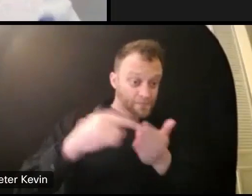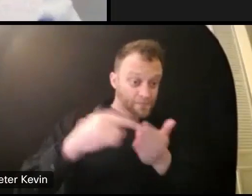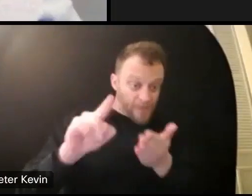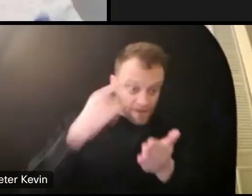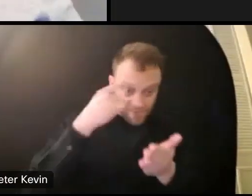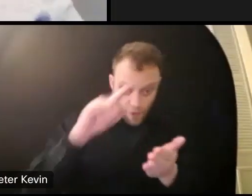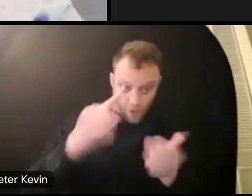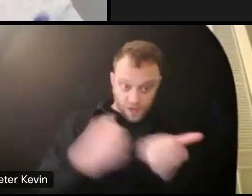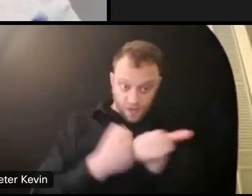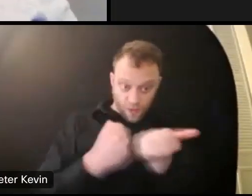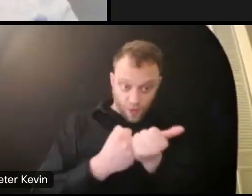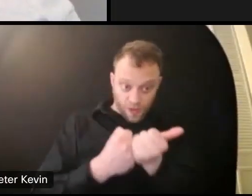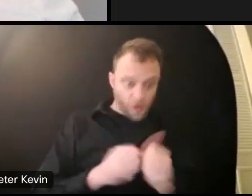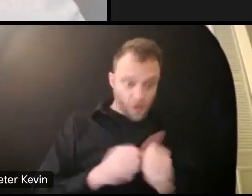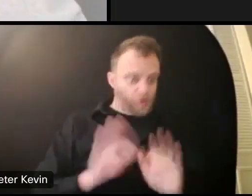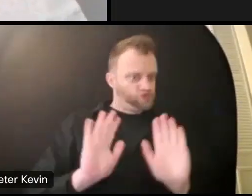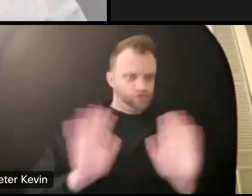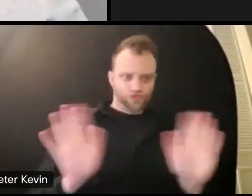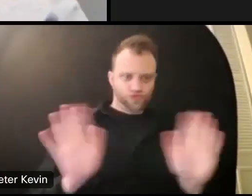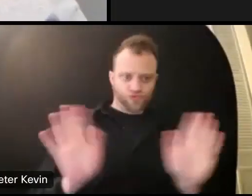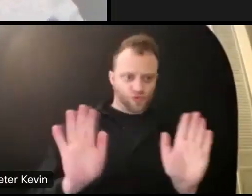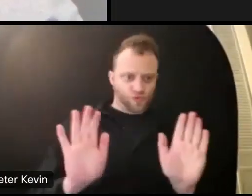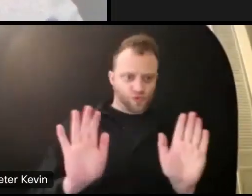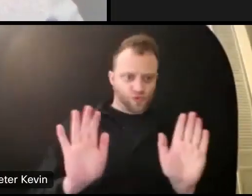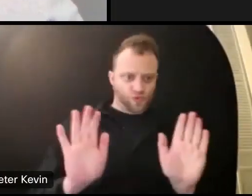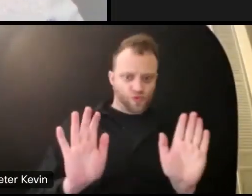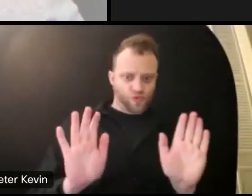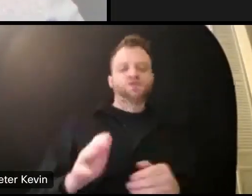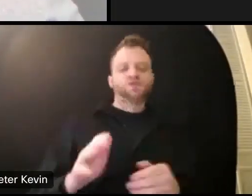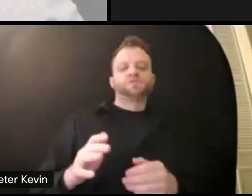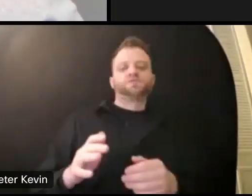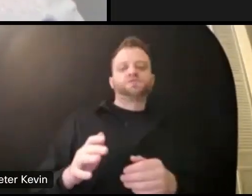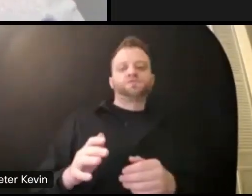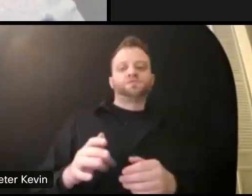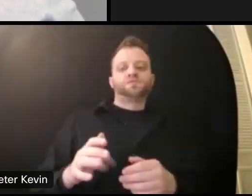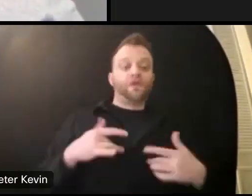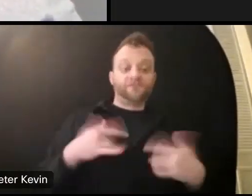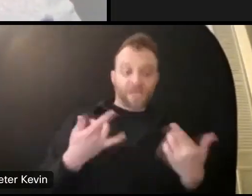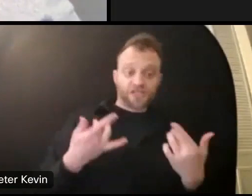will be [there]. This is one that Kent believes you should attend and I think that would be great